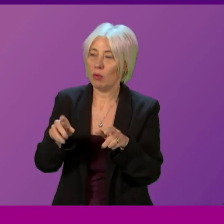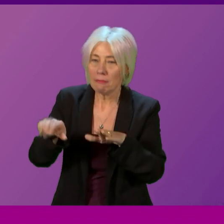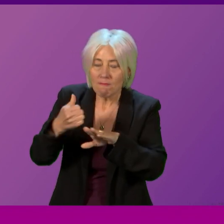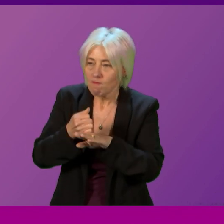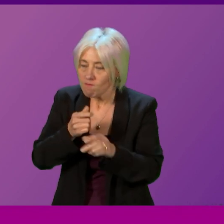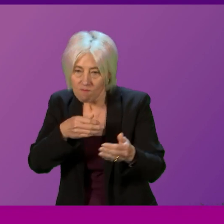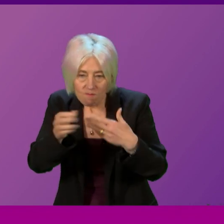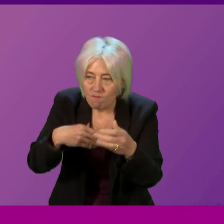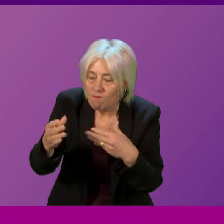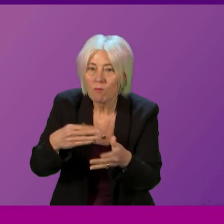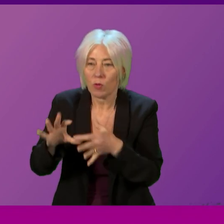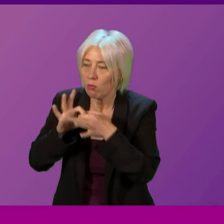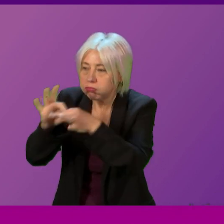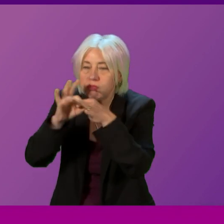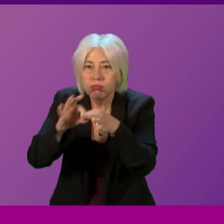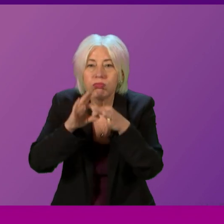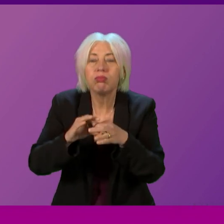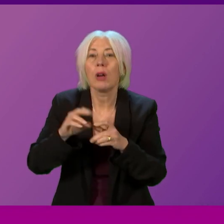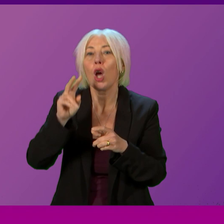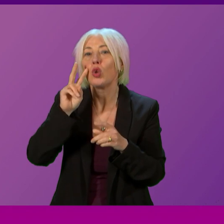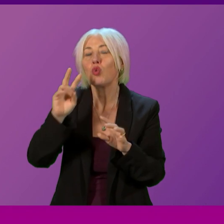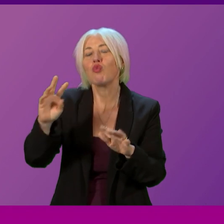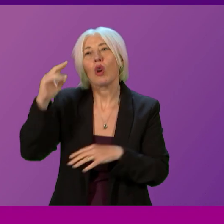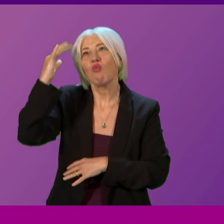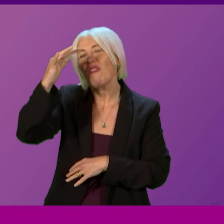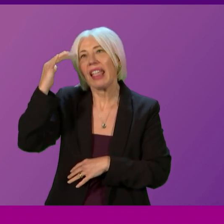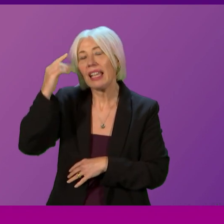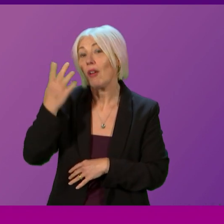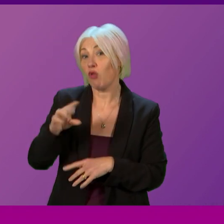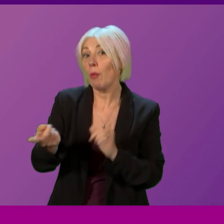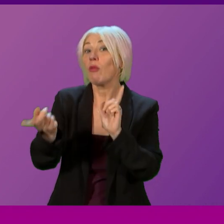We will now work with partners to reflect on the response and to ensure that we take